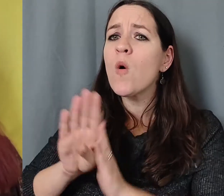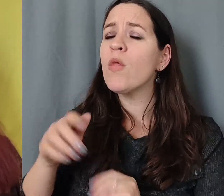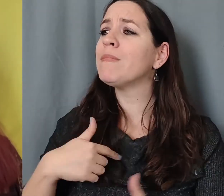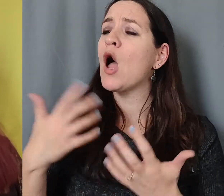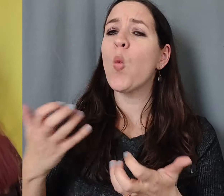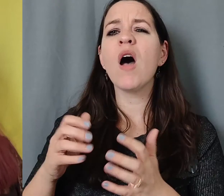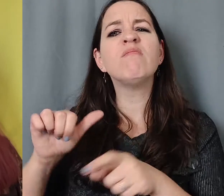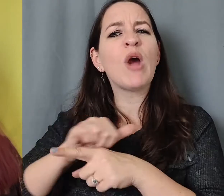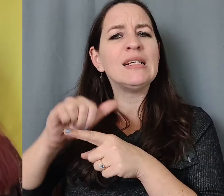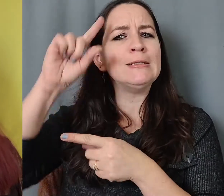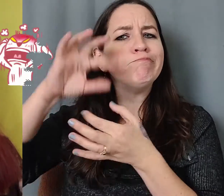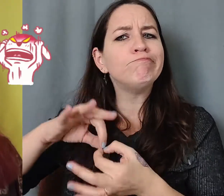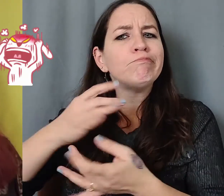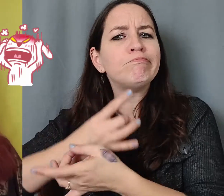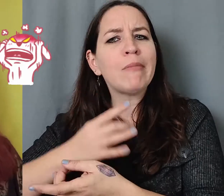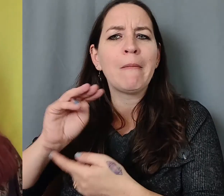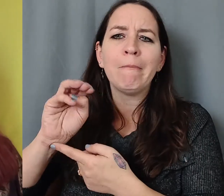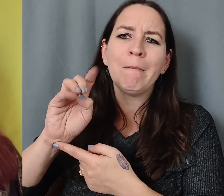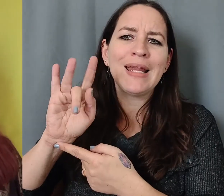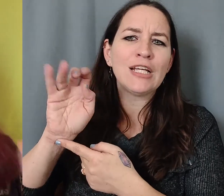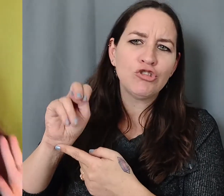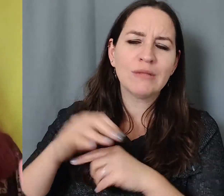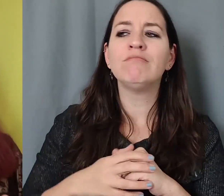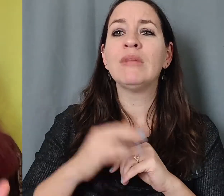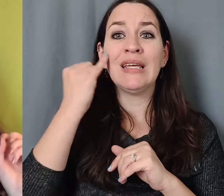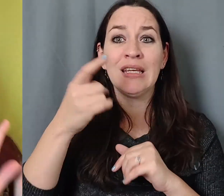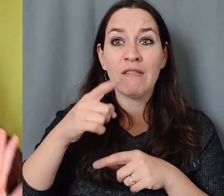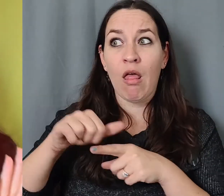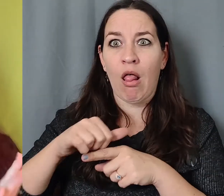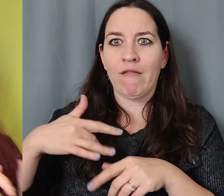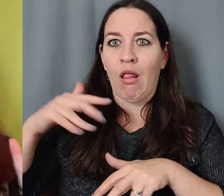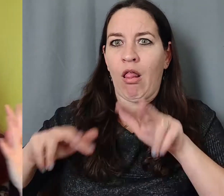uncomfortable and you're not good at it. And so you're like, "oh, this isn't a fit for me." I'm not going to do it because I don't want to pressure myself, because I